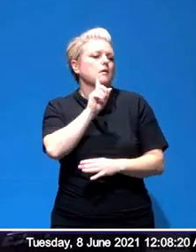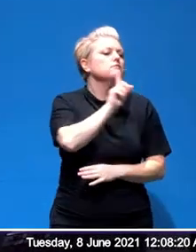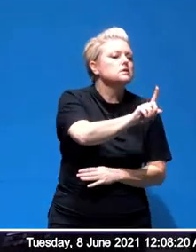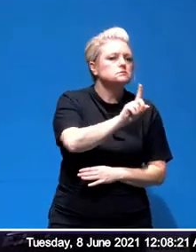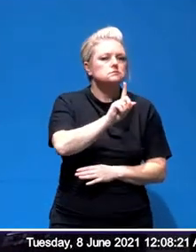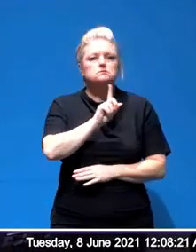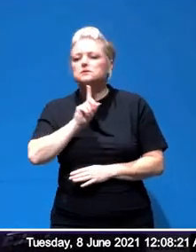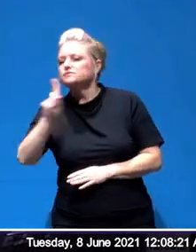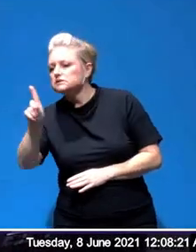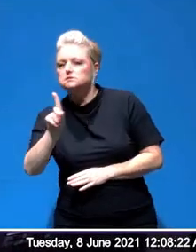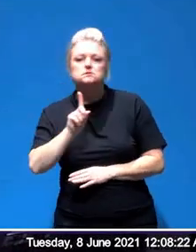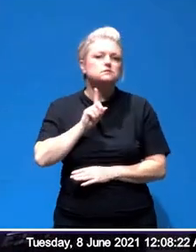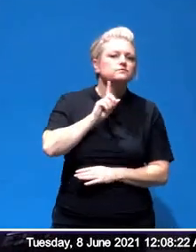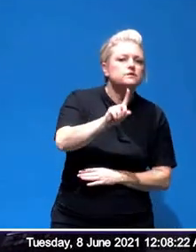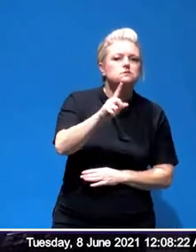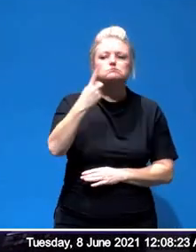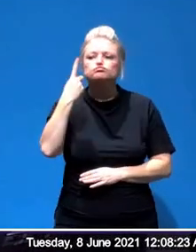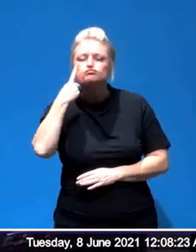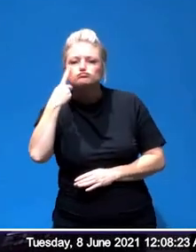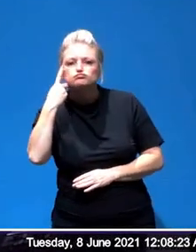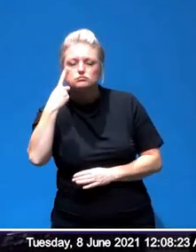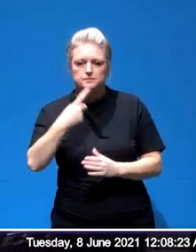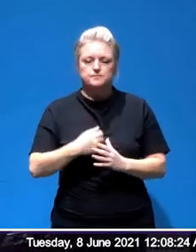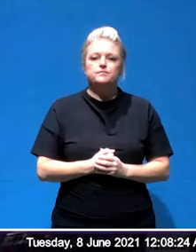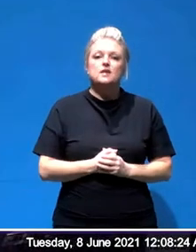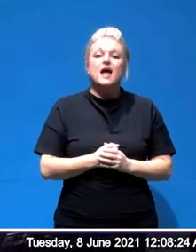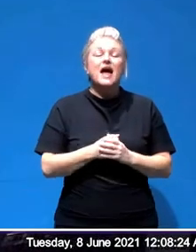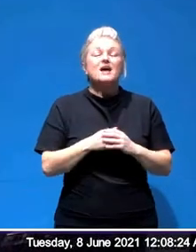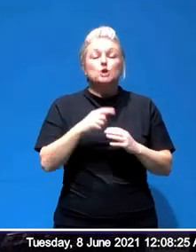in their own homes, particularly people deemed as vulnerable.